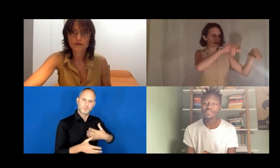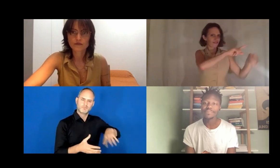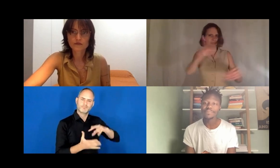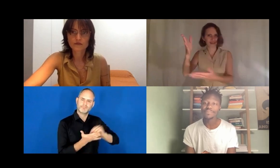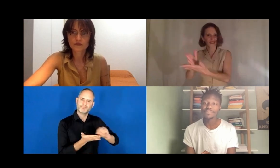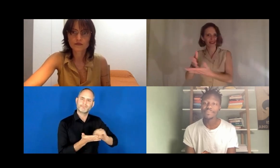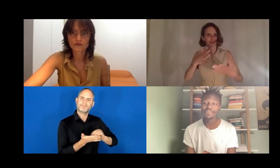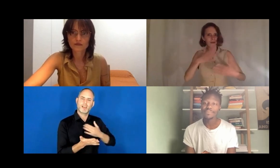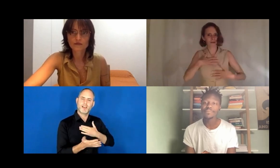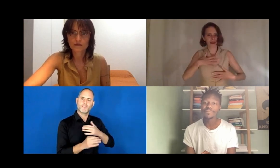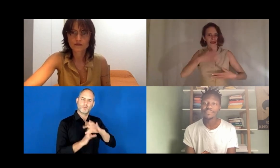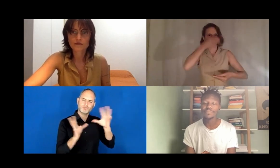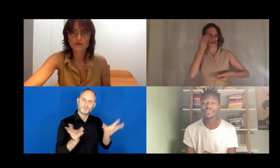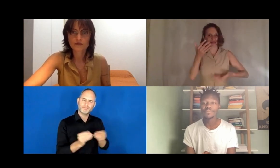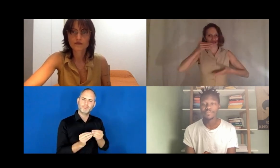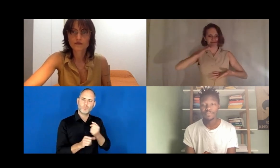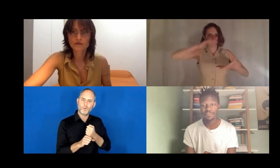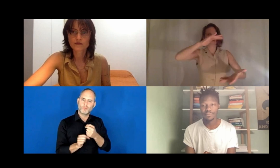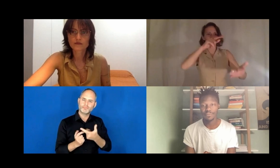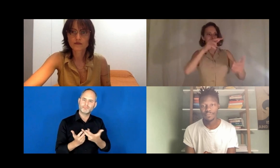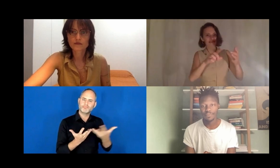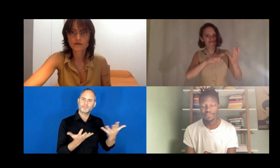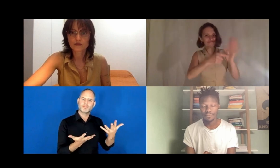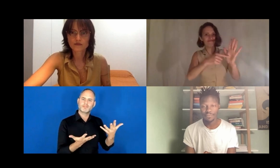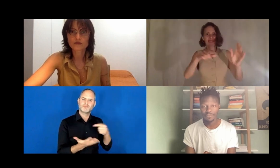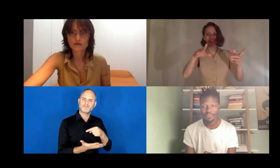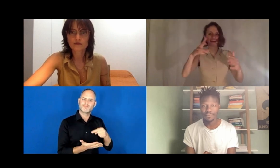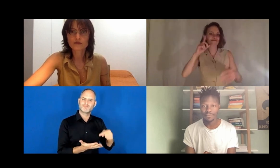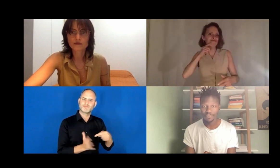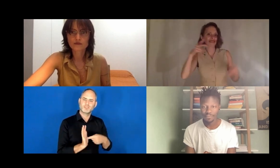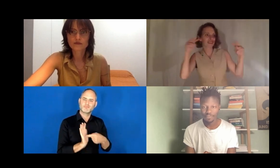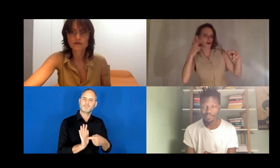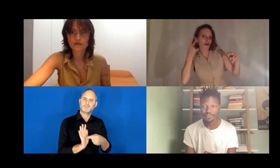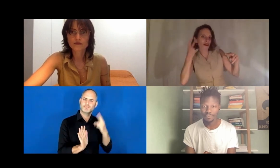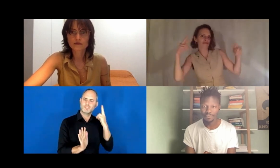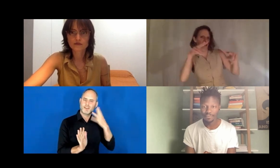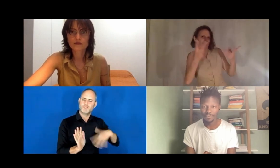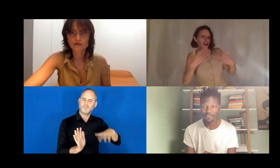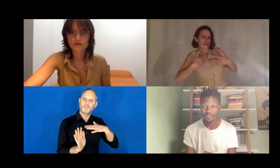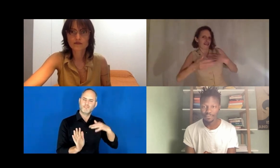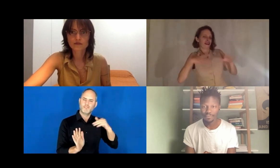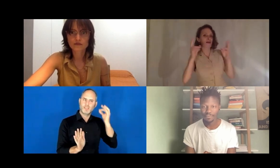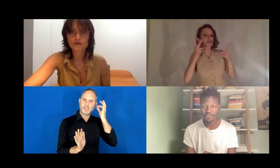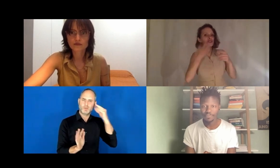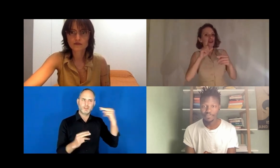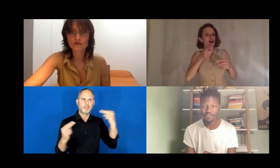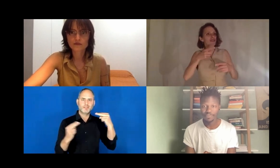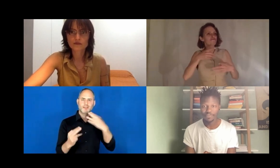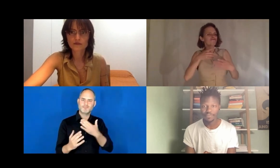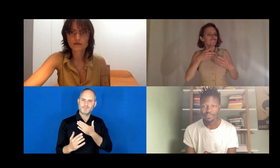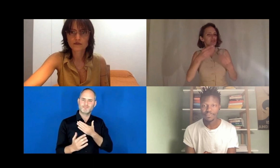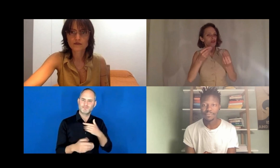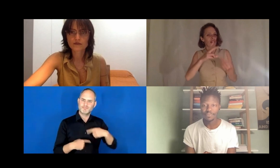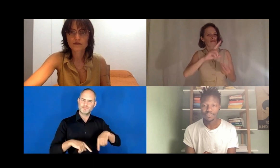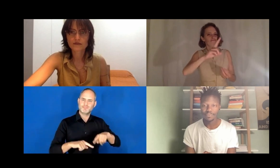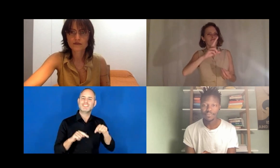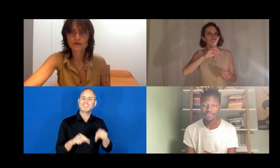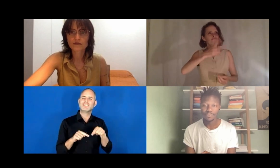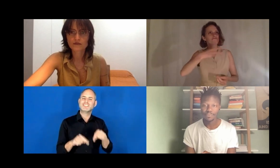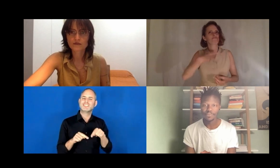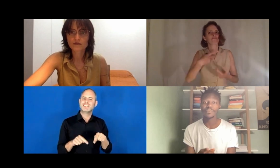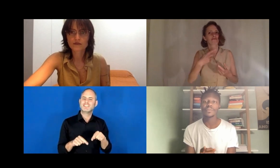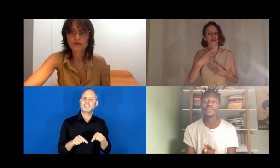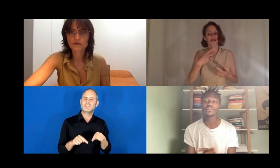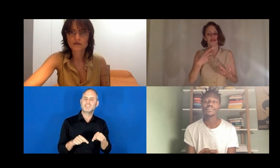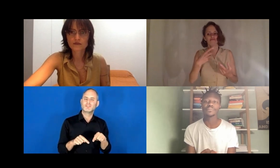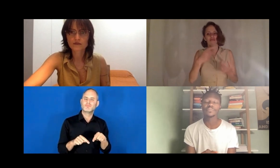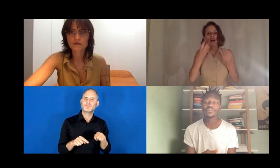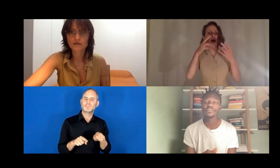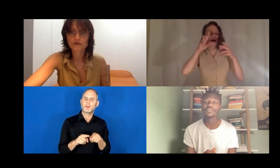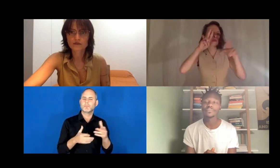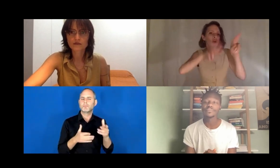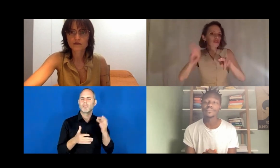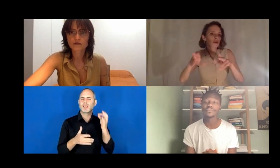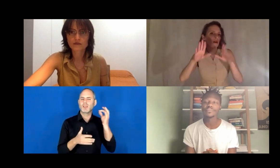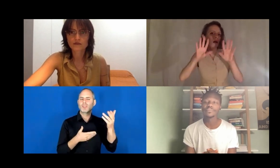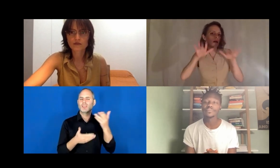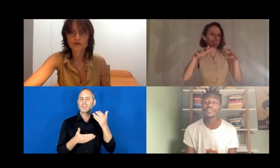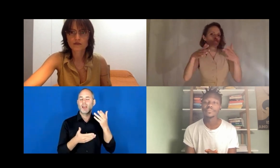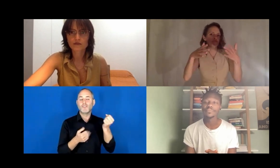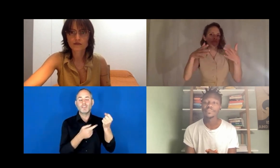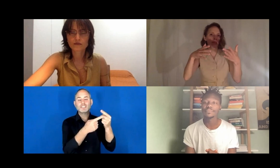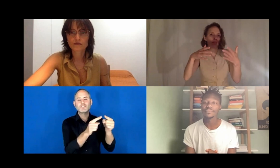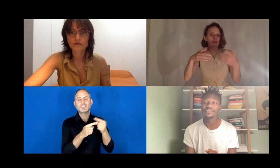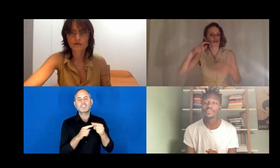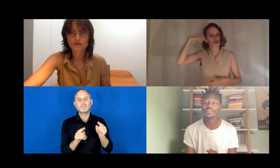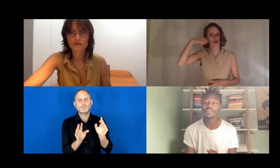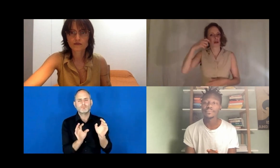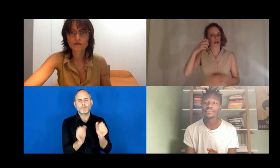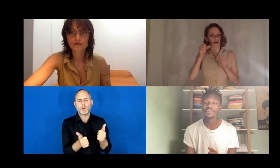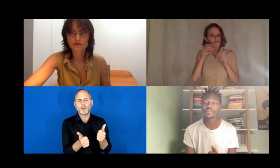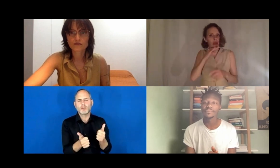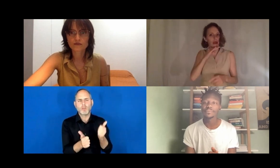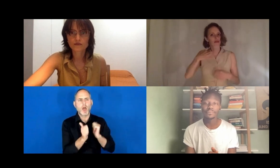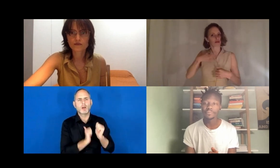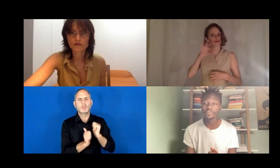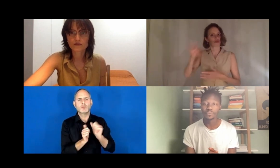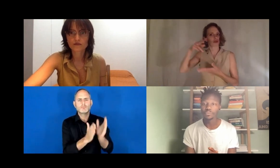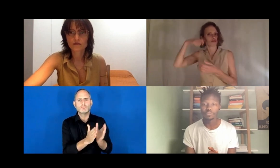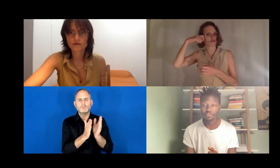I want to do my piece from scratch and direct it. With no hearing person having anything to do with it.